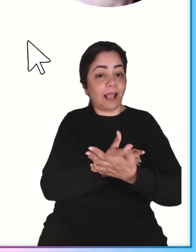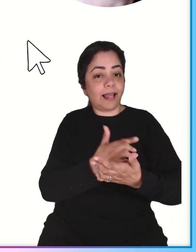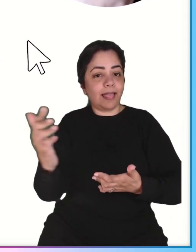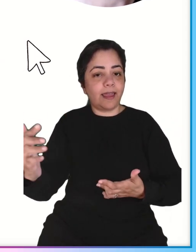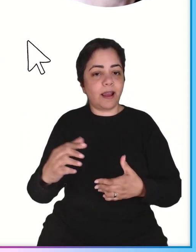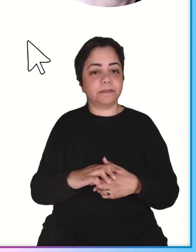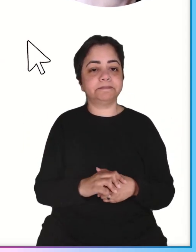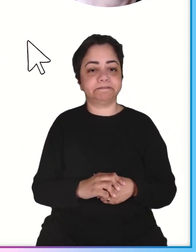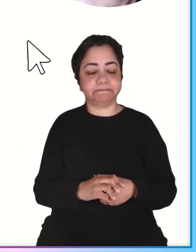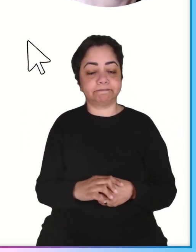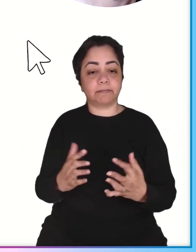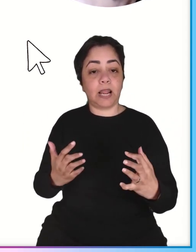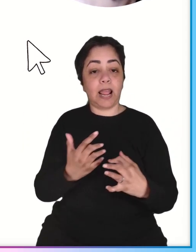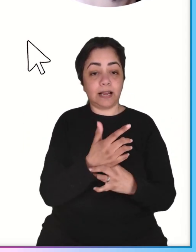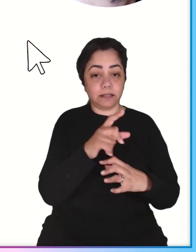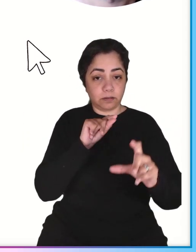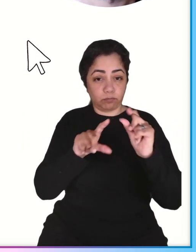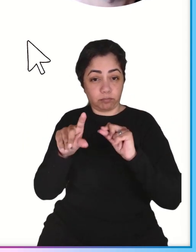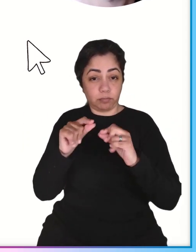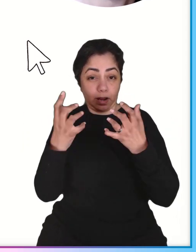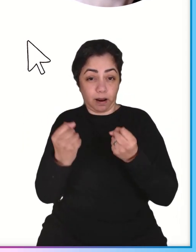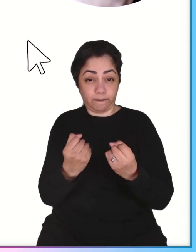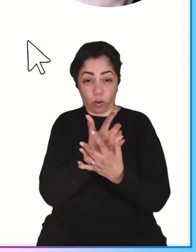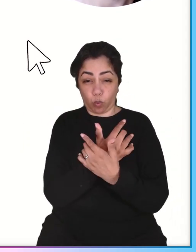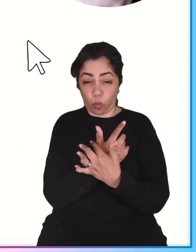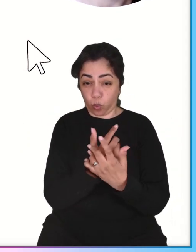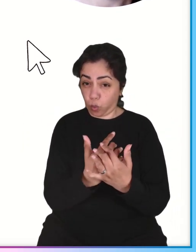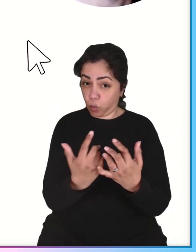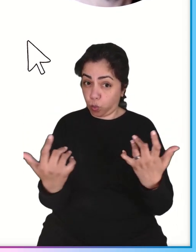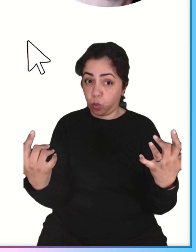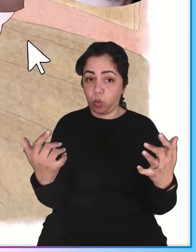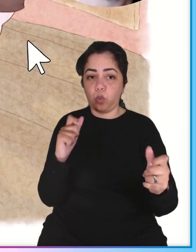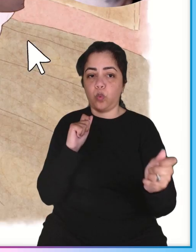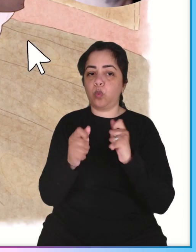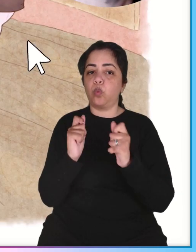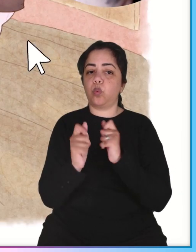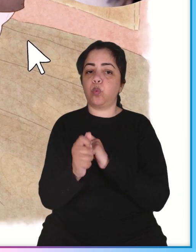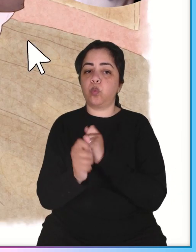such as the readability of each dialogue line